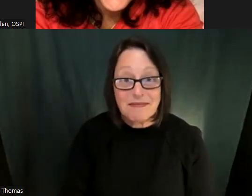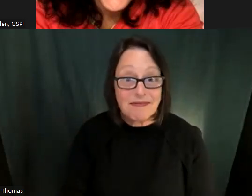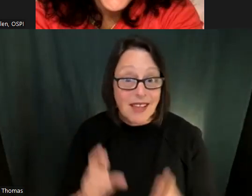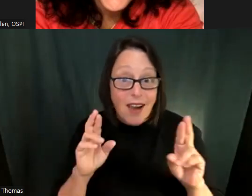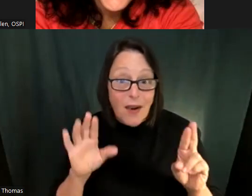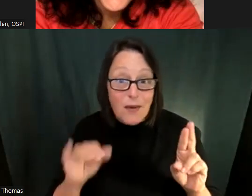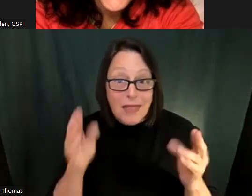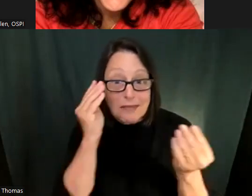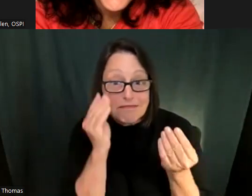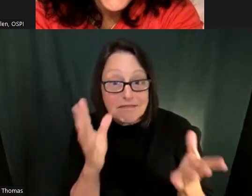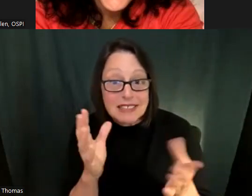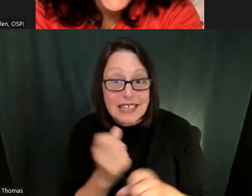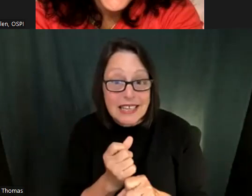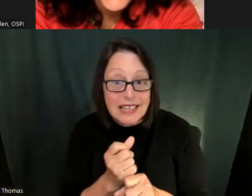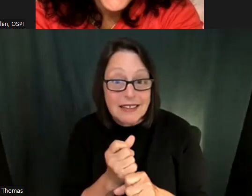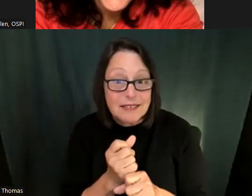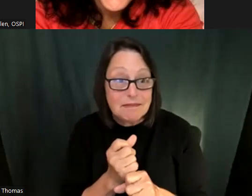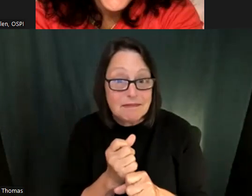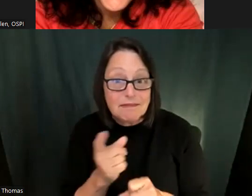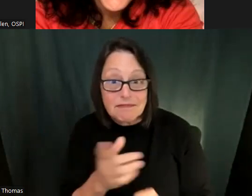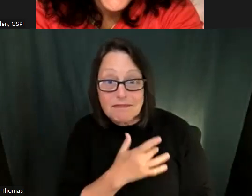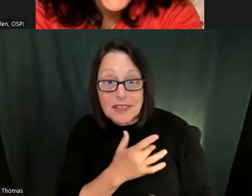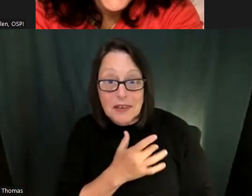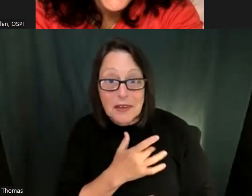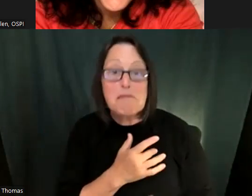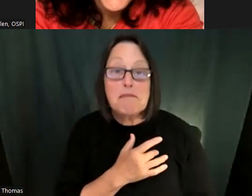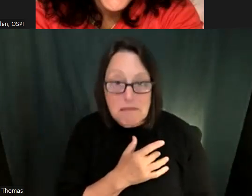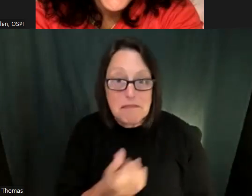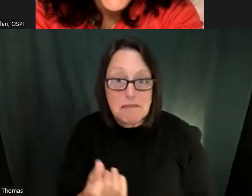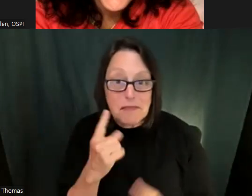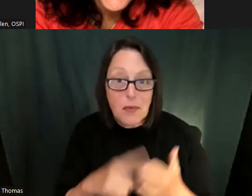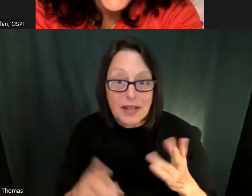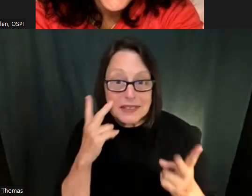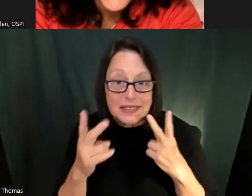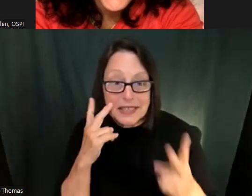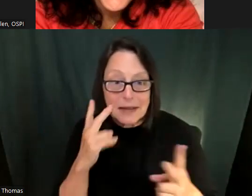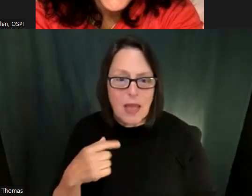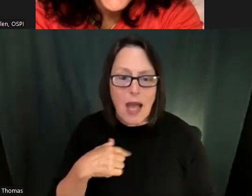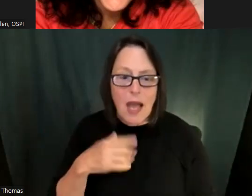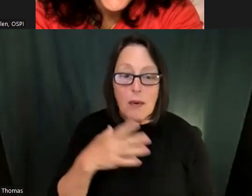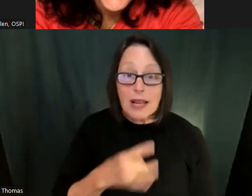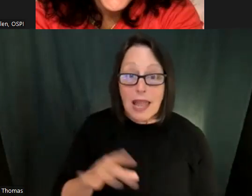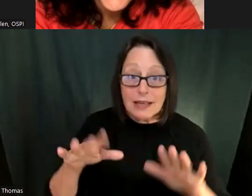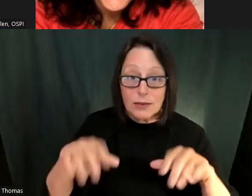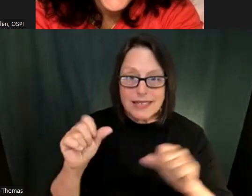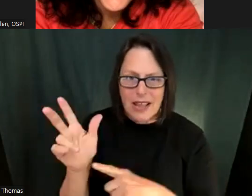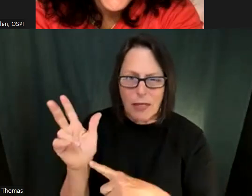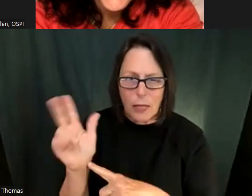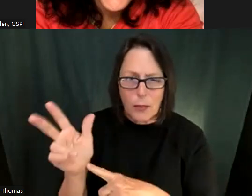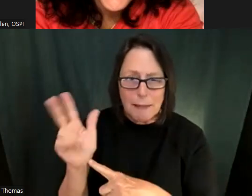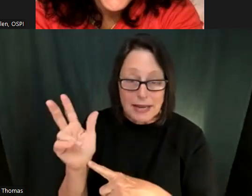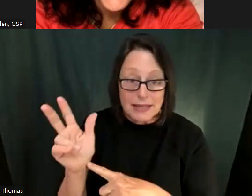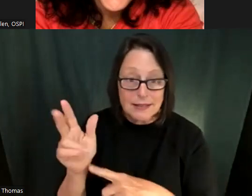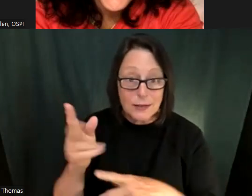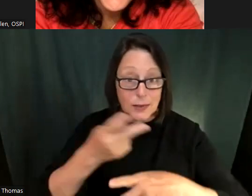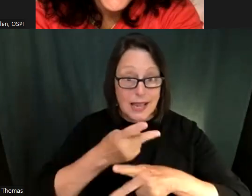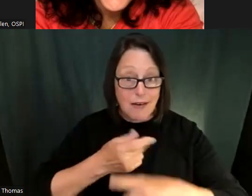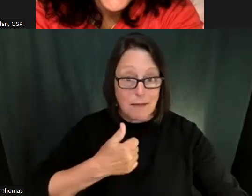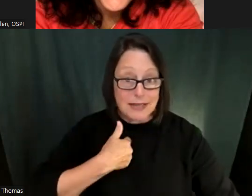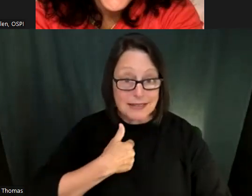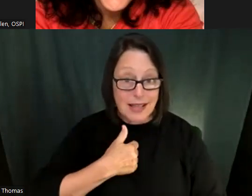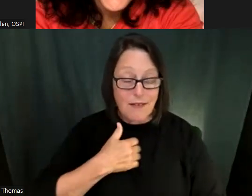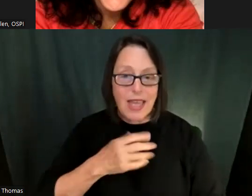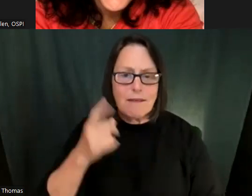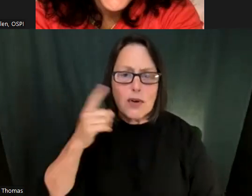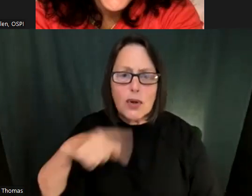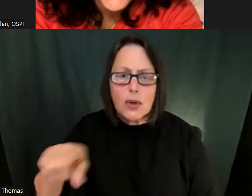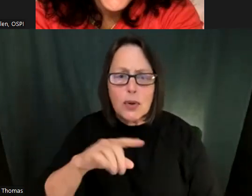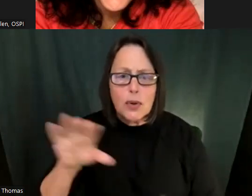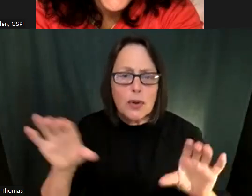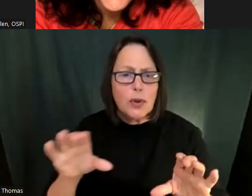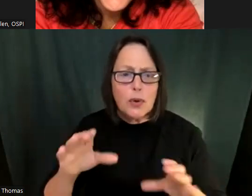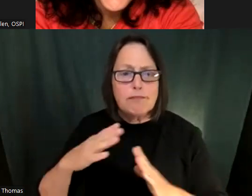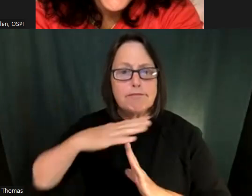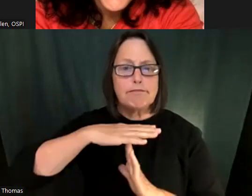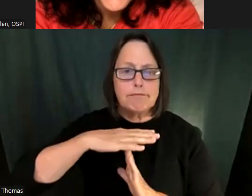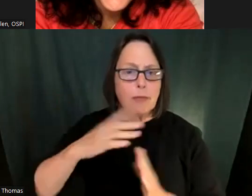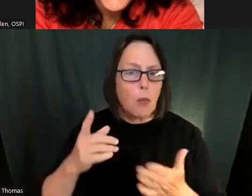Of Black young girl with afro and shady be in white. Print lettering. The background you'll see behind me you'll see maybe a cat you'll see some books and some posters and a Chester Jors full of some materials.